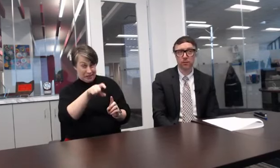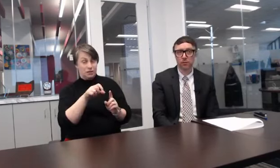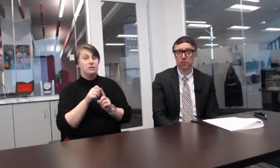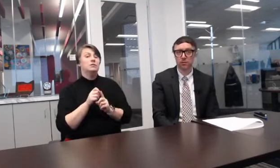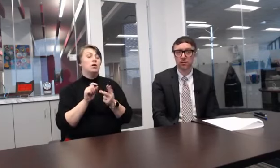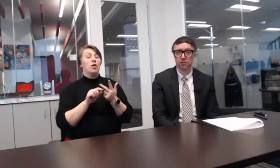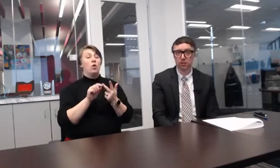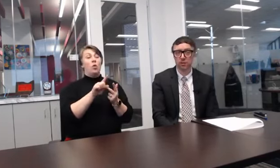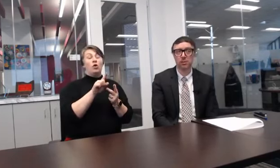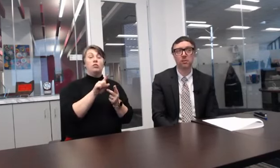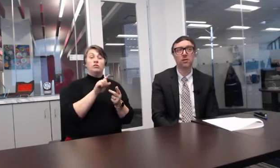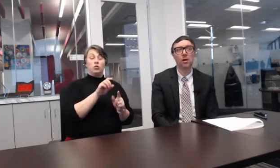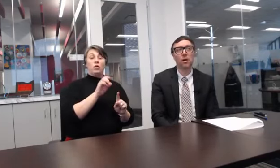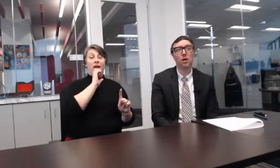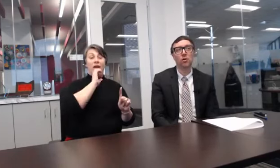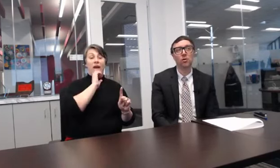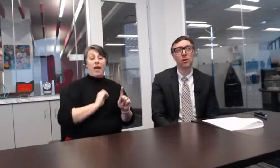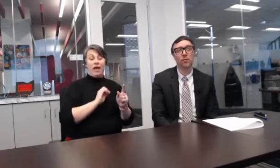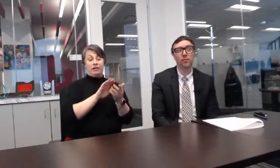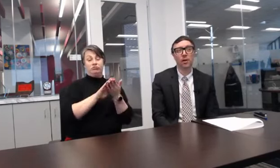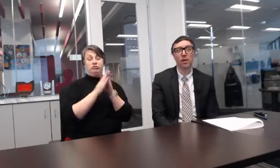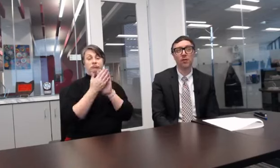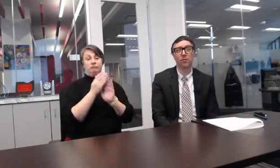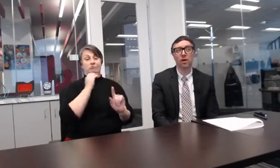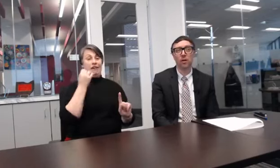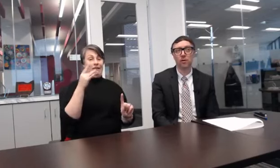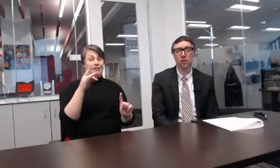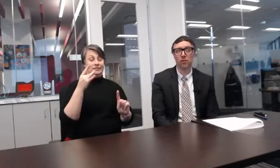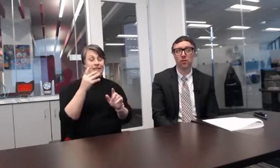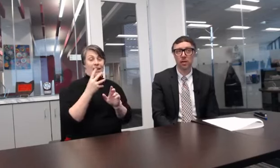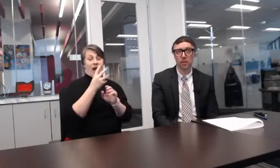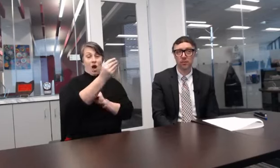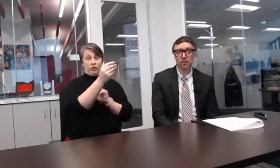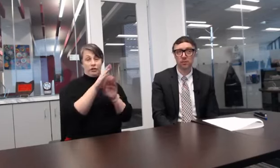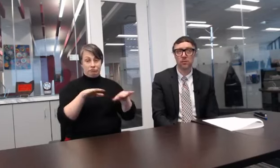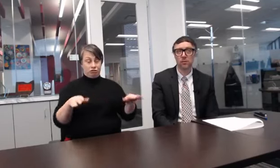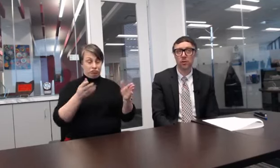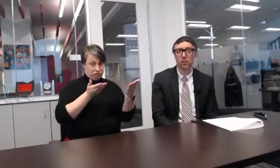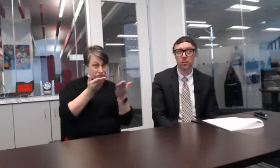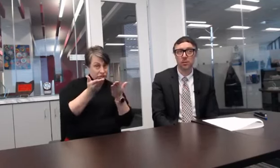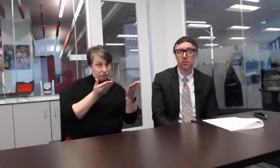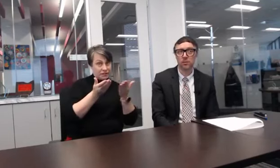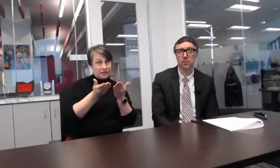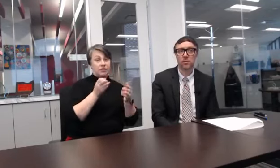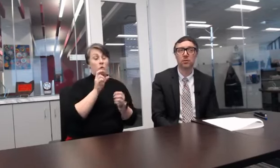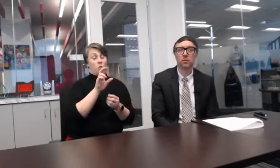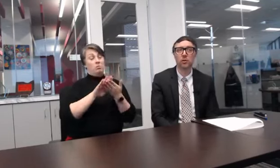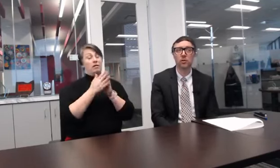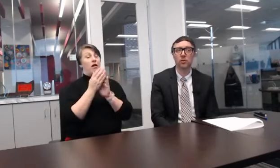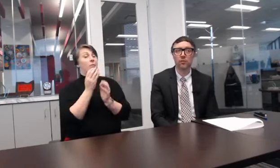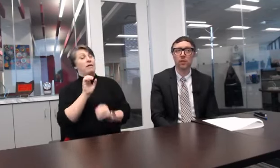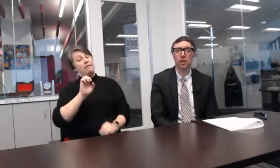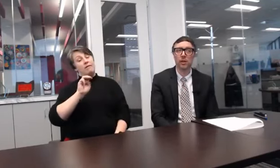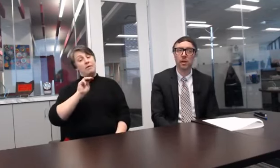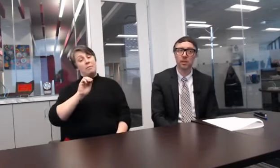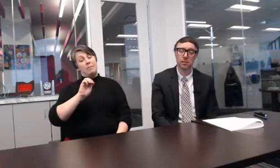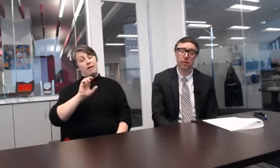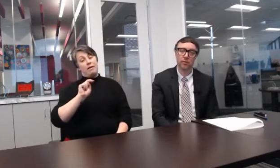from children's services. You need funding for adult day services or employment services or you're living in an ICF